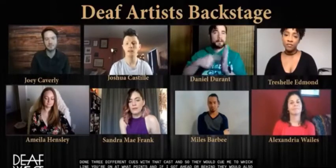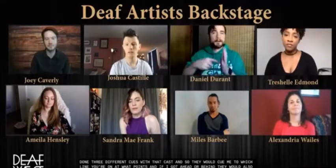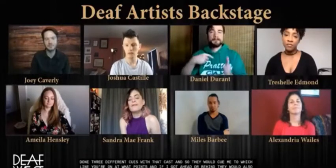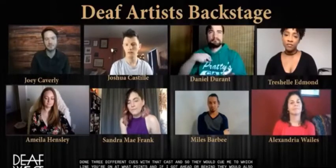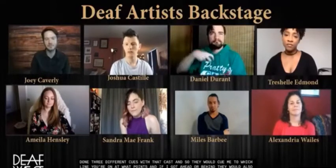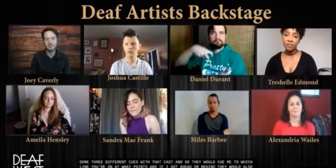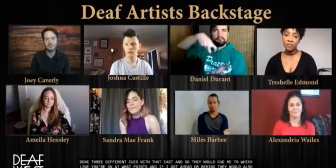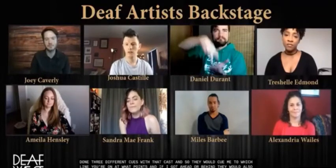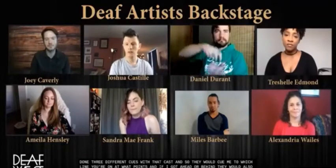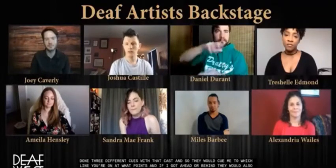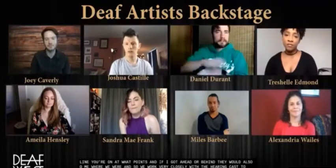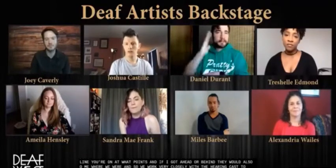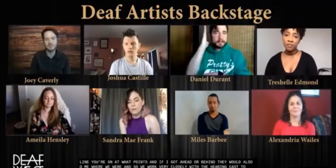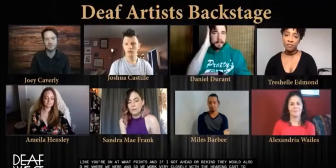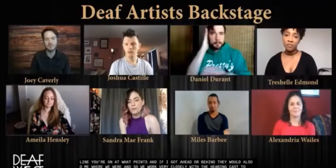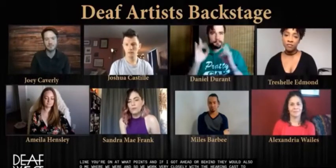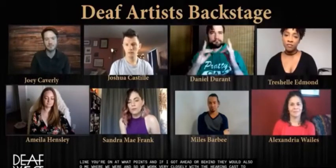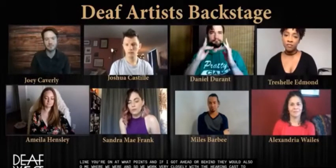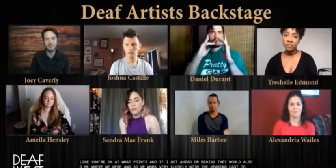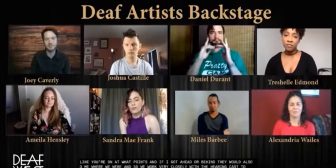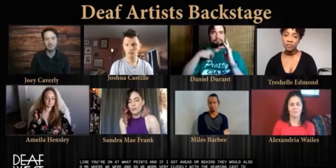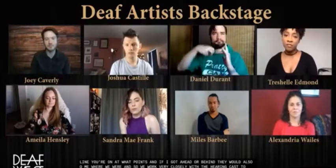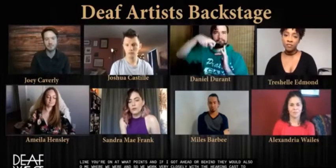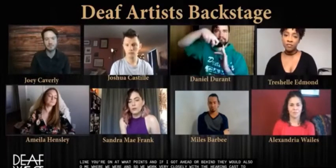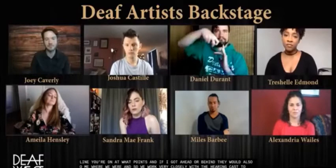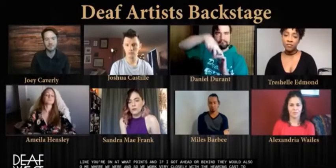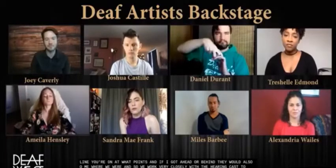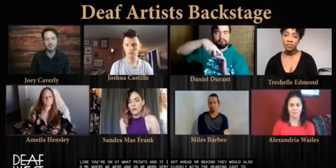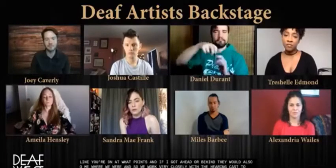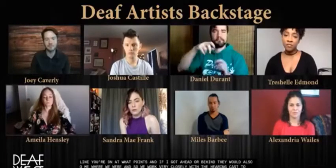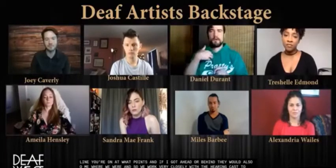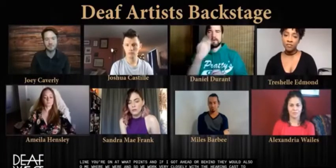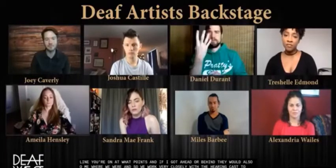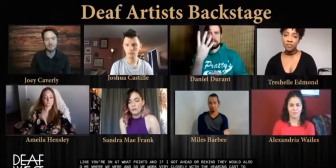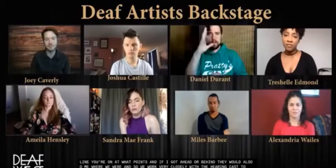Or those were also used for blocking where we were supposed to be on the stage.